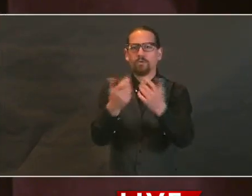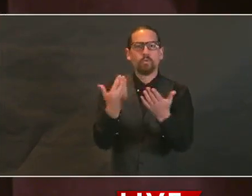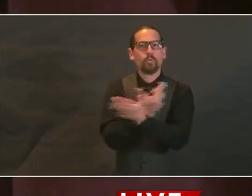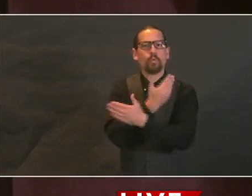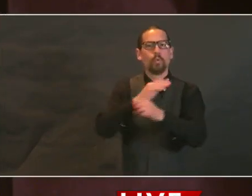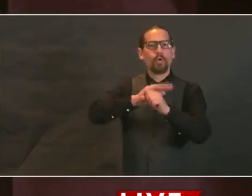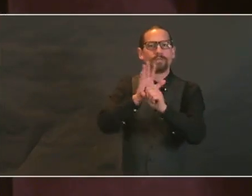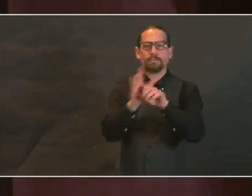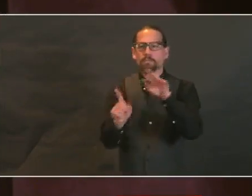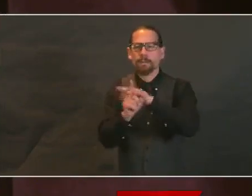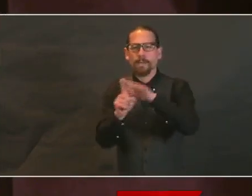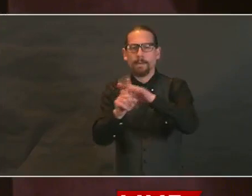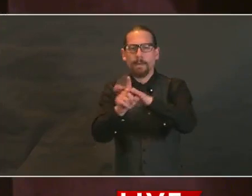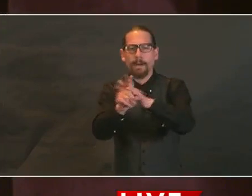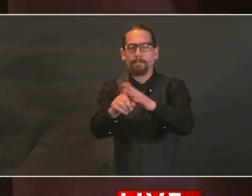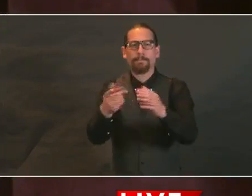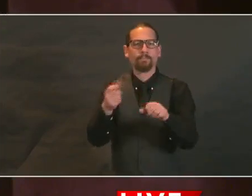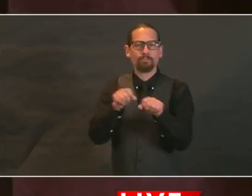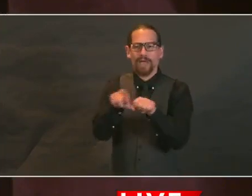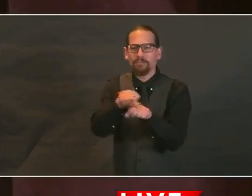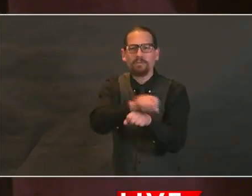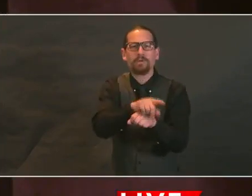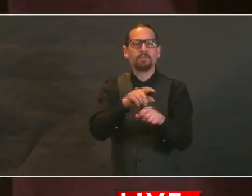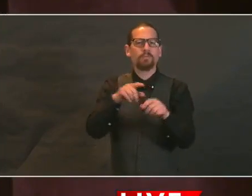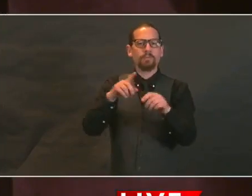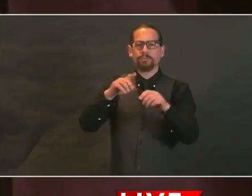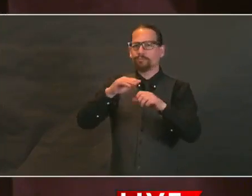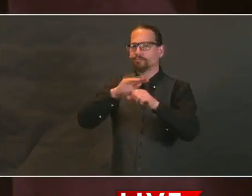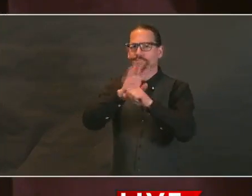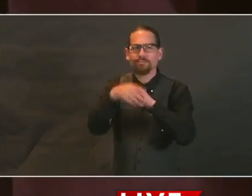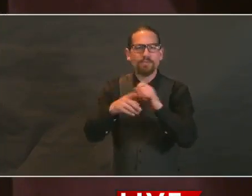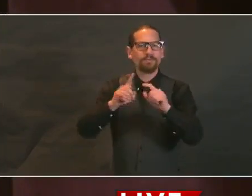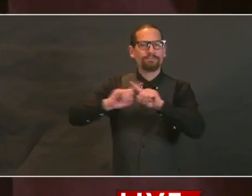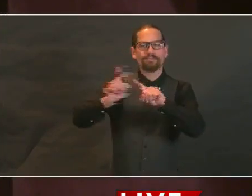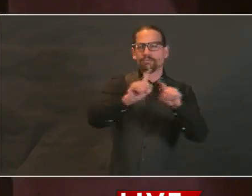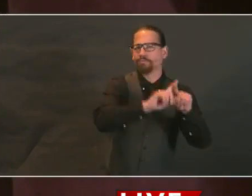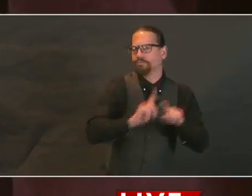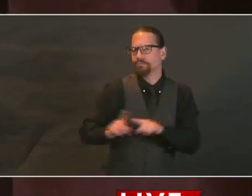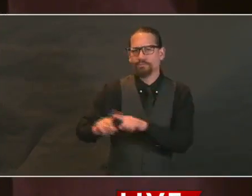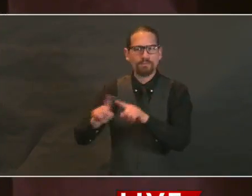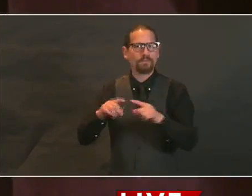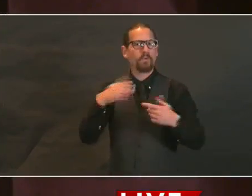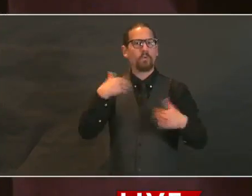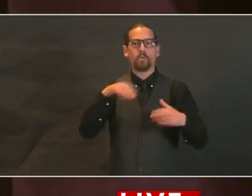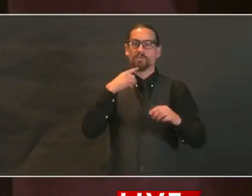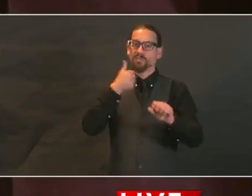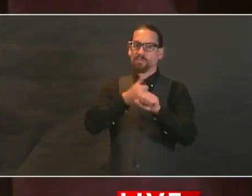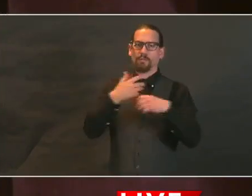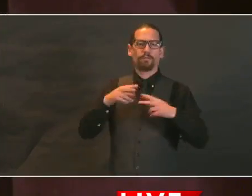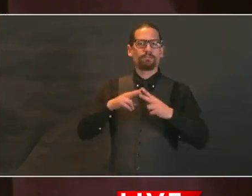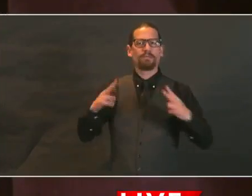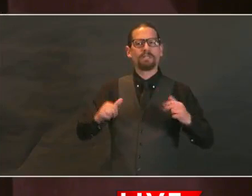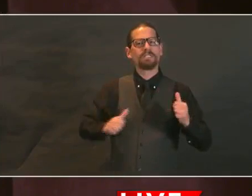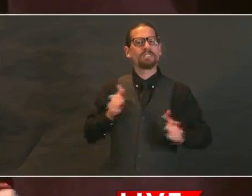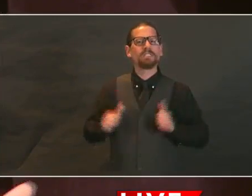THE ORIGINAL VIRUS THAT CAUSES COVID-19 HAS BEEN REPLACED WITH NEWER VERSIONS OF THAT